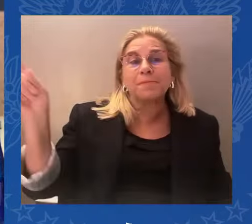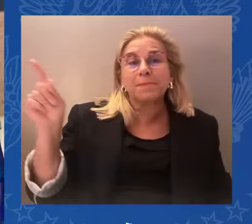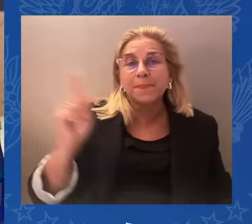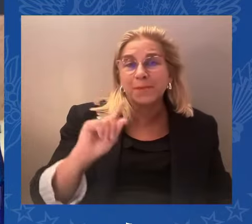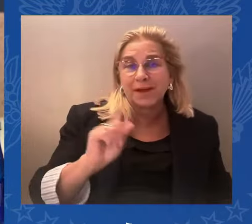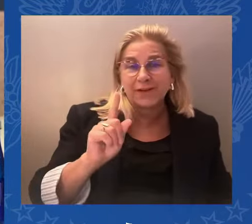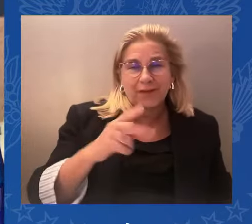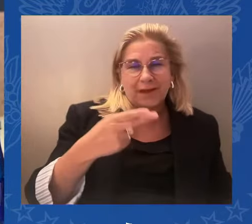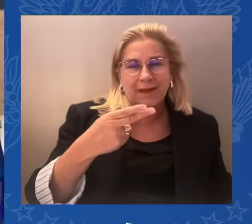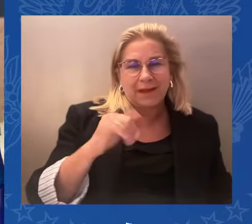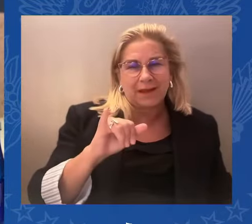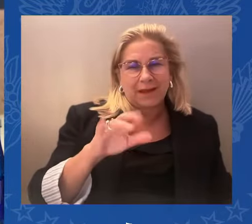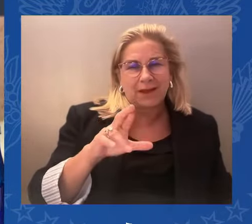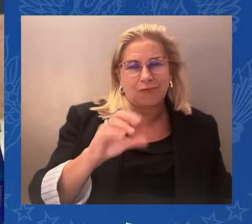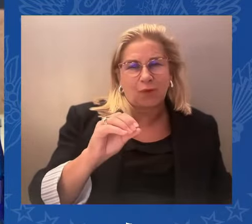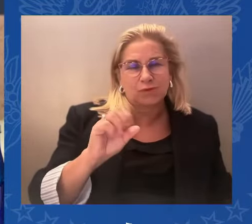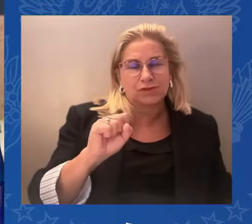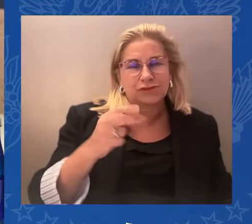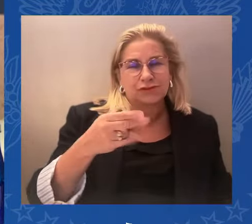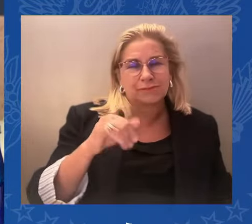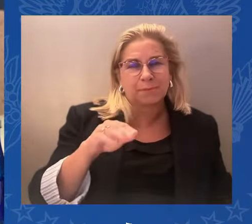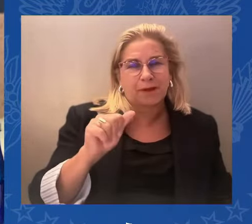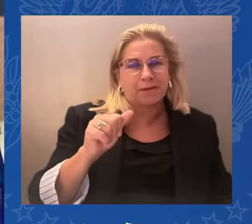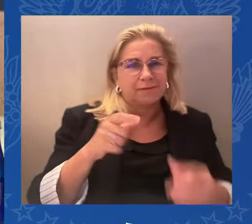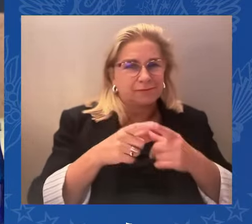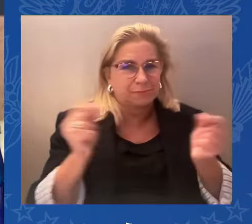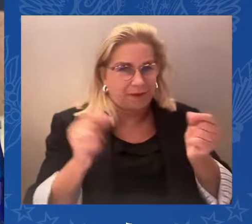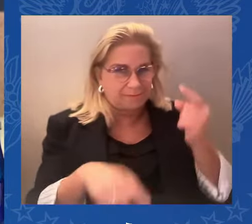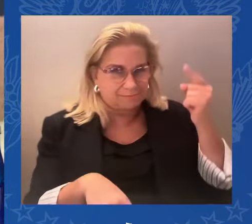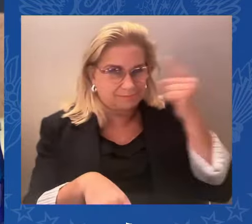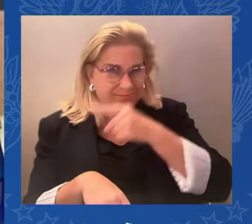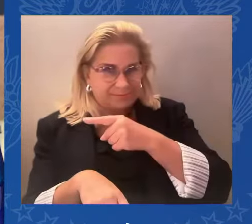this meeting, I believe, could not have been better suited